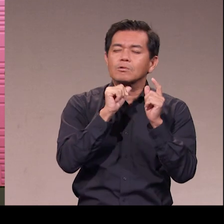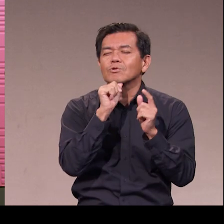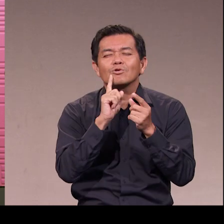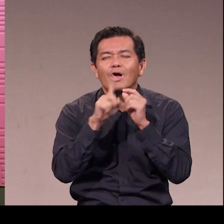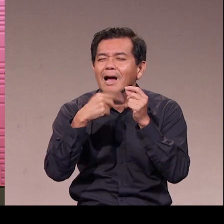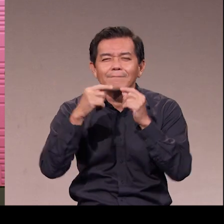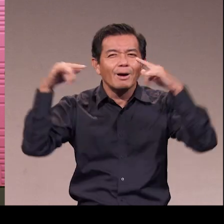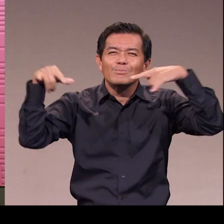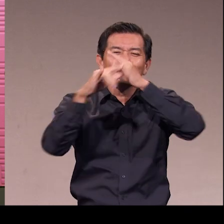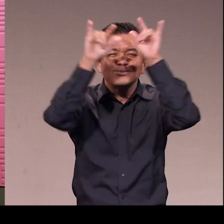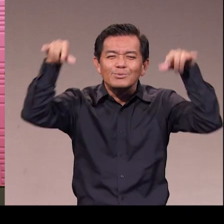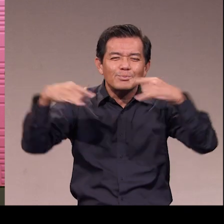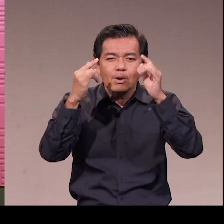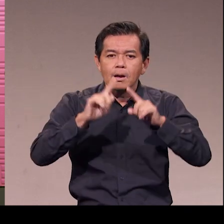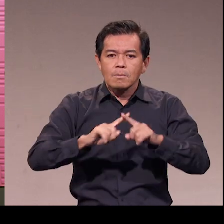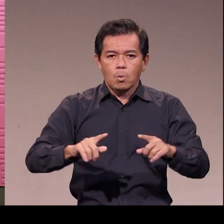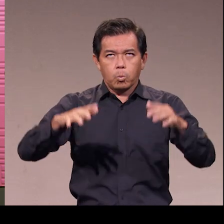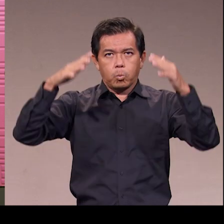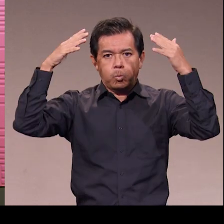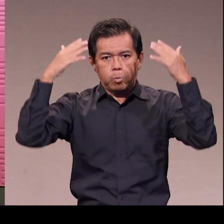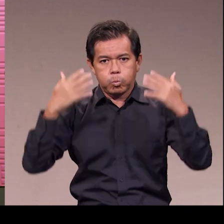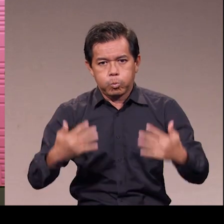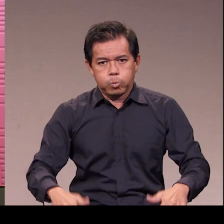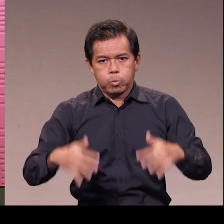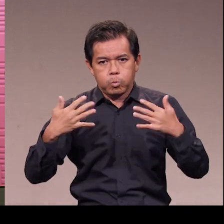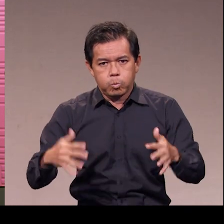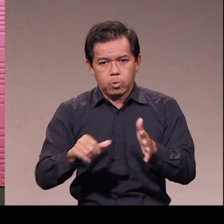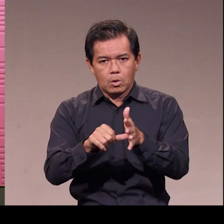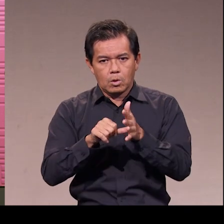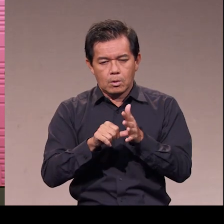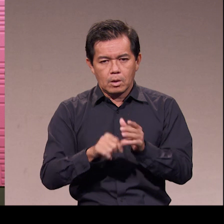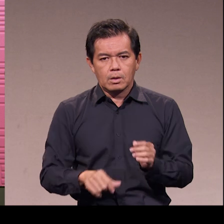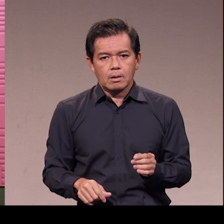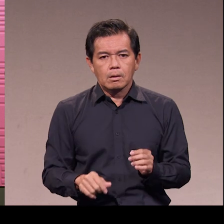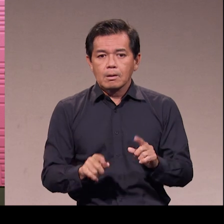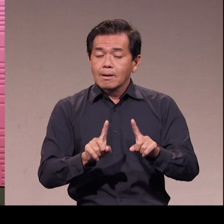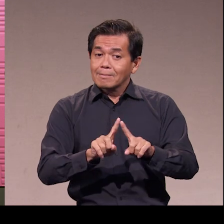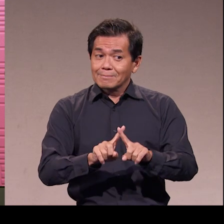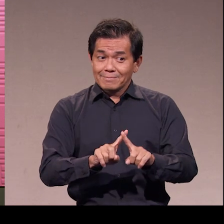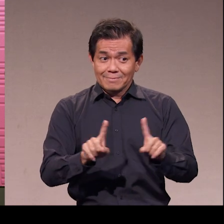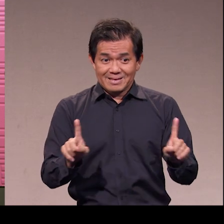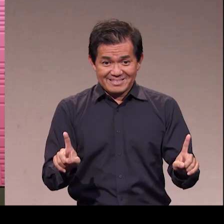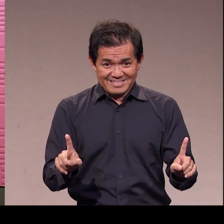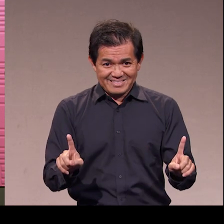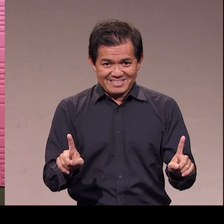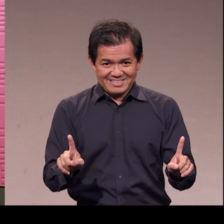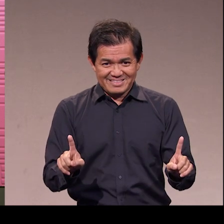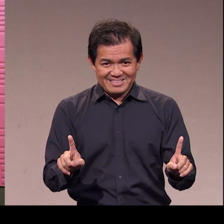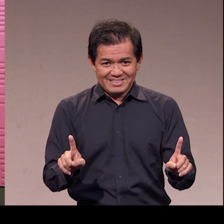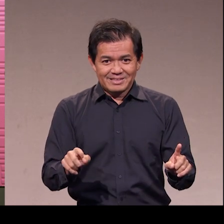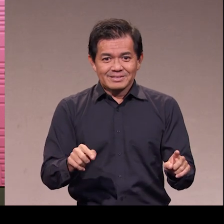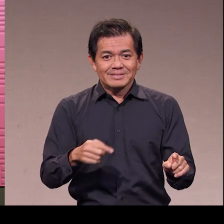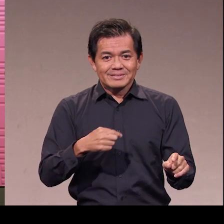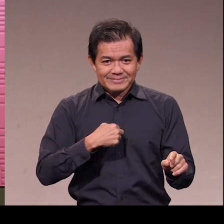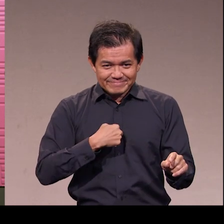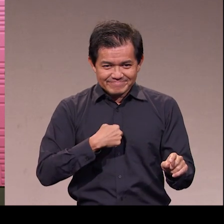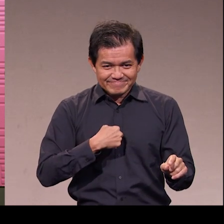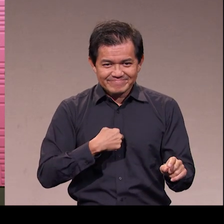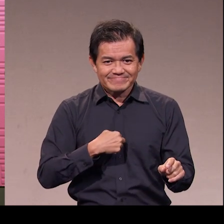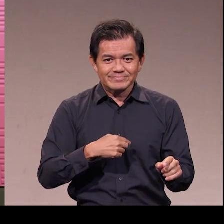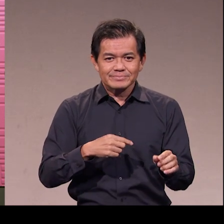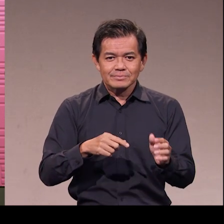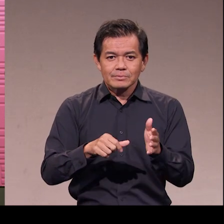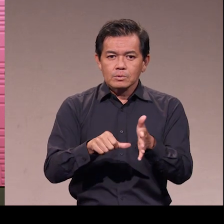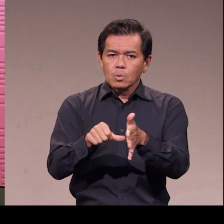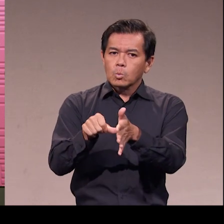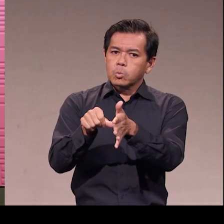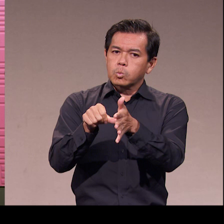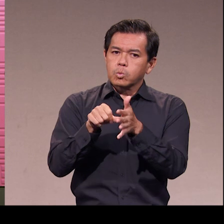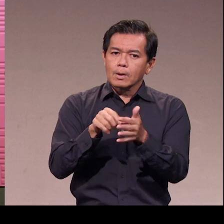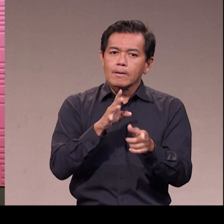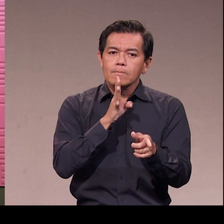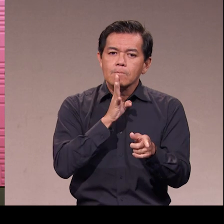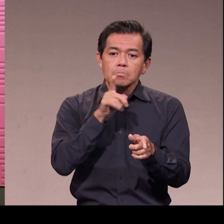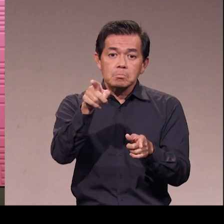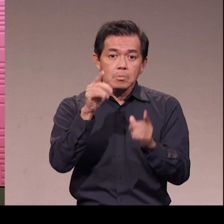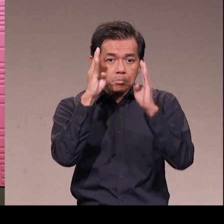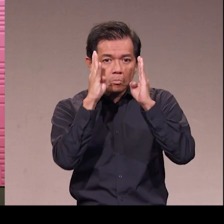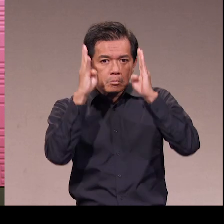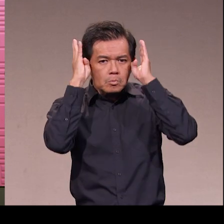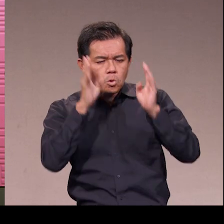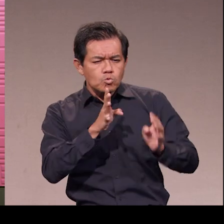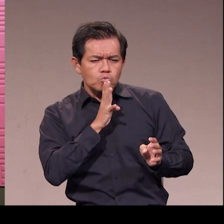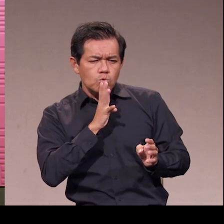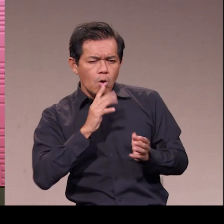impressive mobile column, but the poignant words of our founding PM Lee Kuan Yew